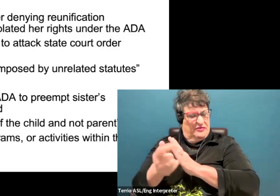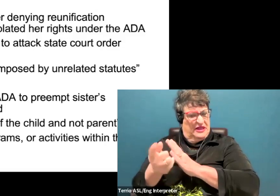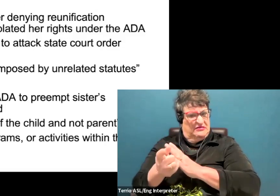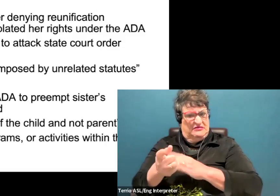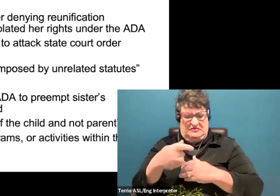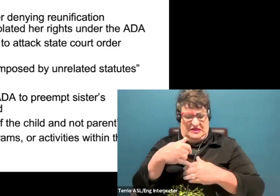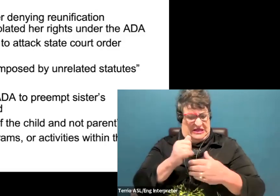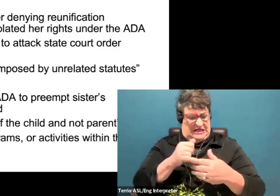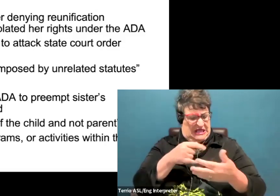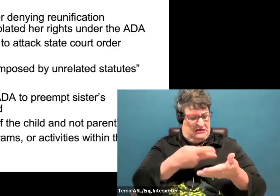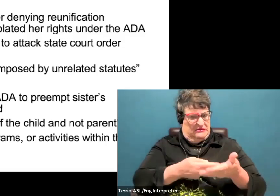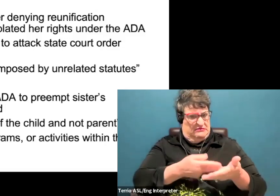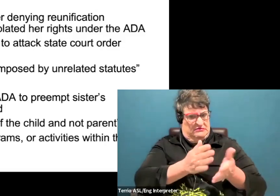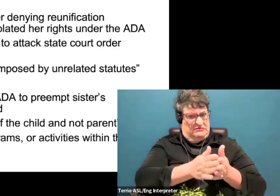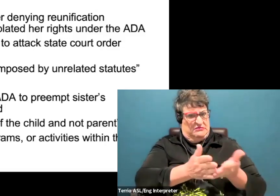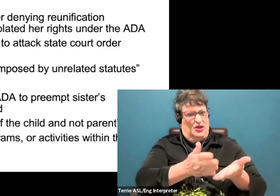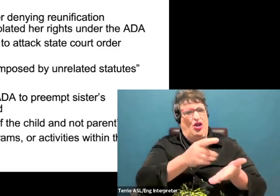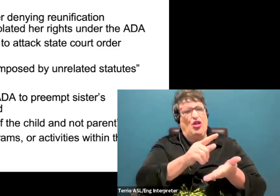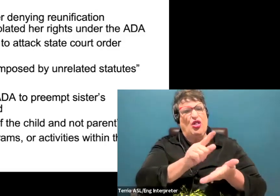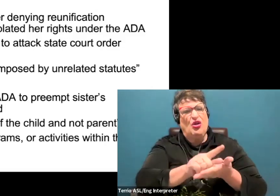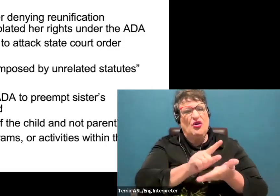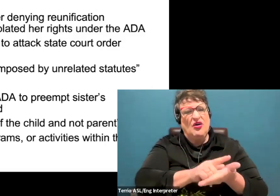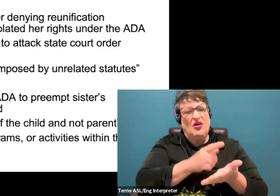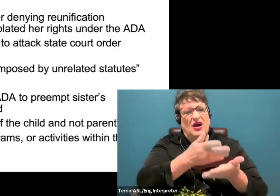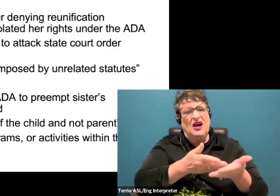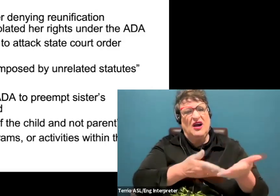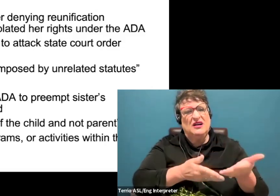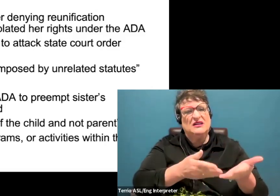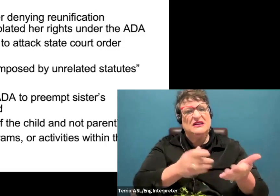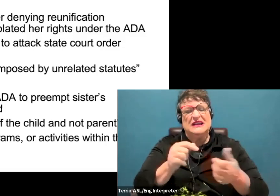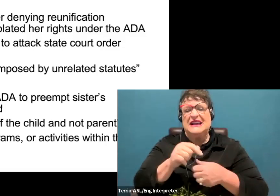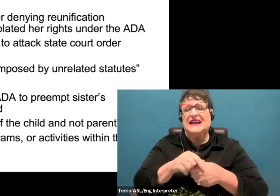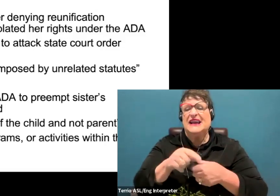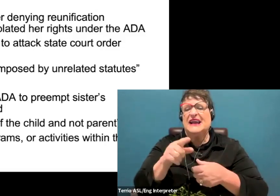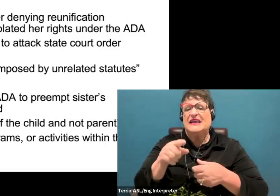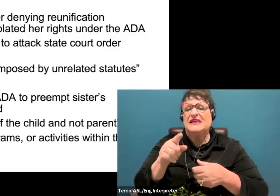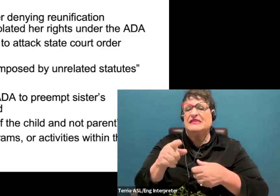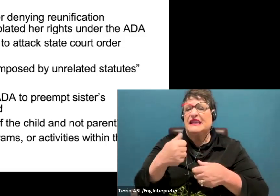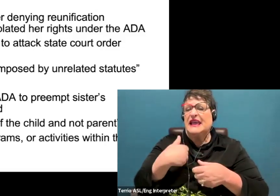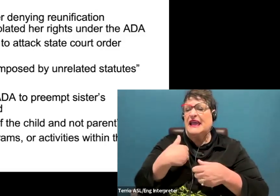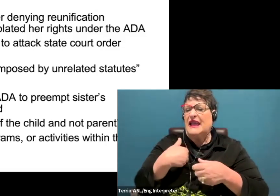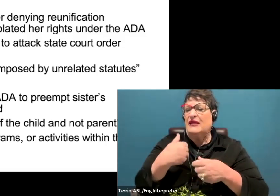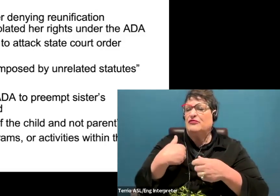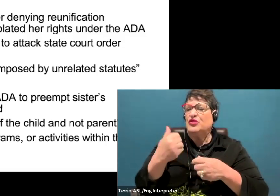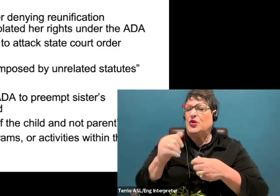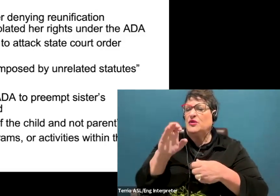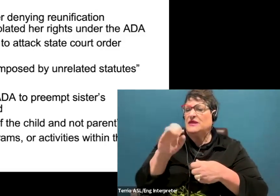Those cases are In re Diamond H and In re Anthony P. So I'm going to start with In re